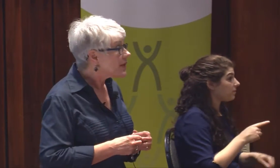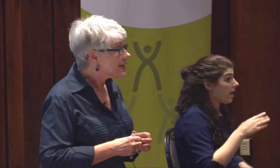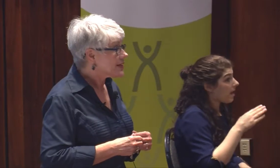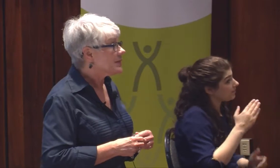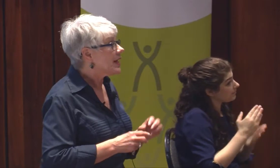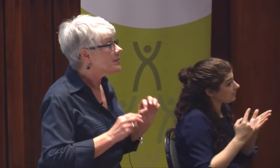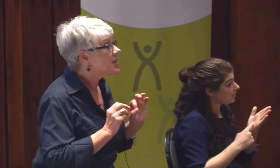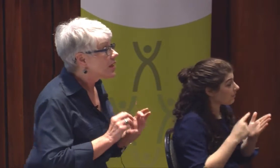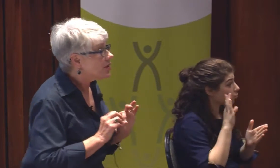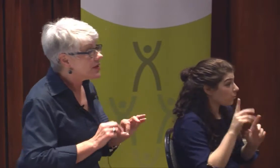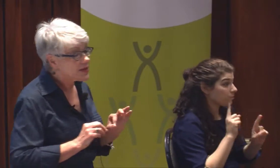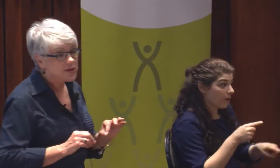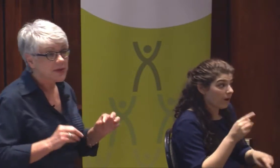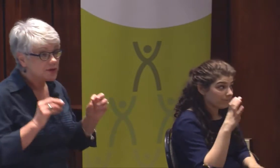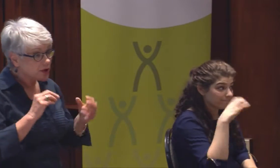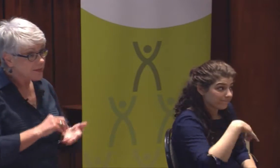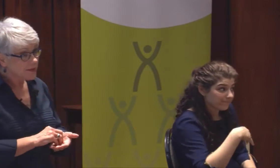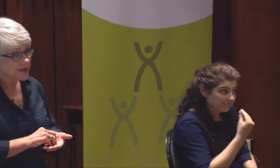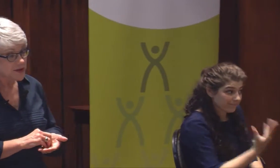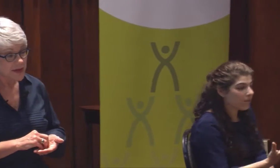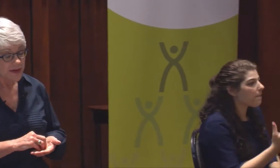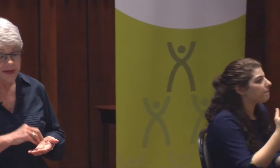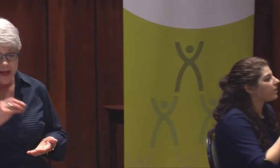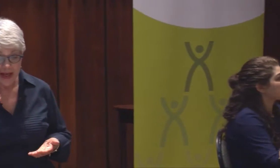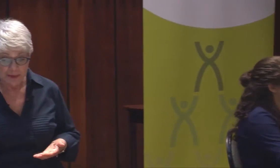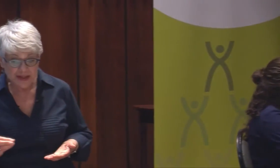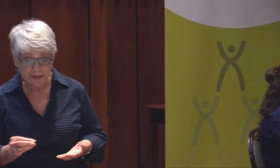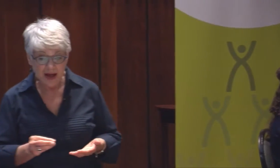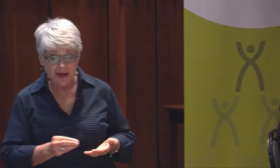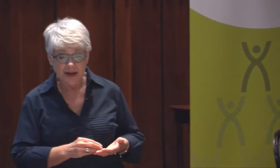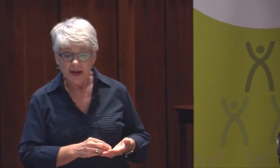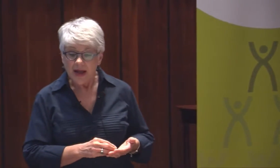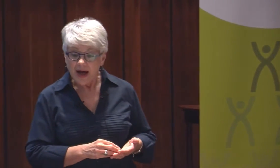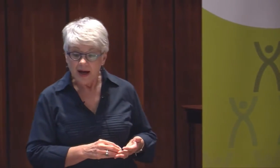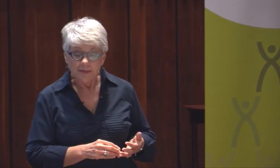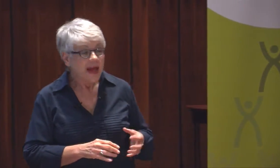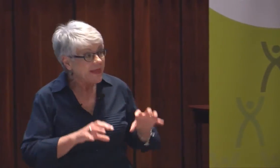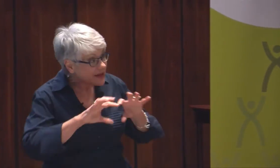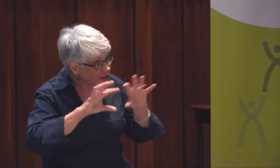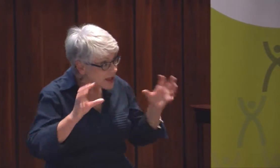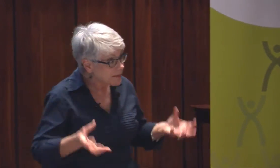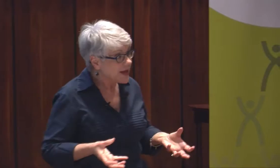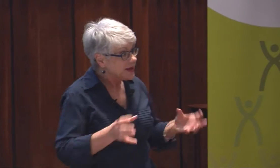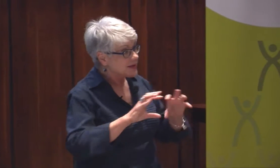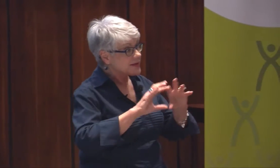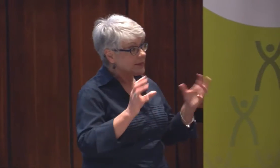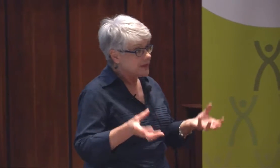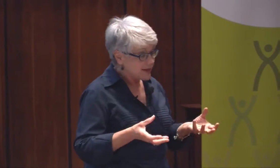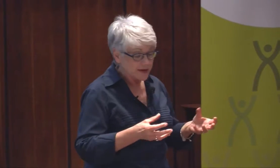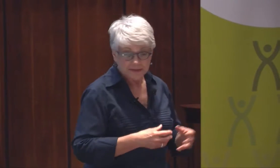way, sometimes you need to interpret what you think they're saying and respond and then shape that into something.